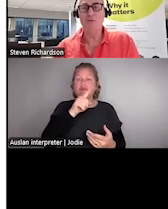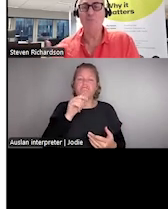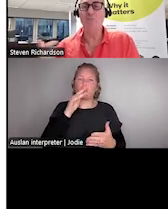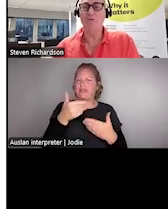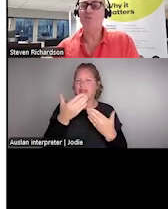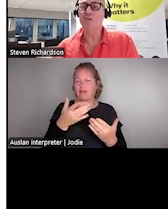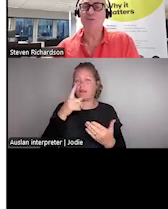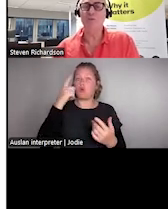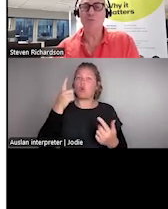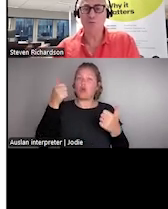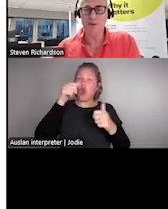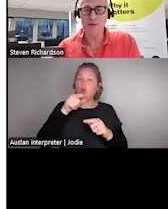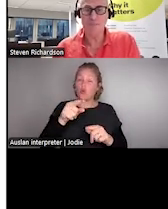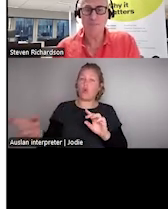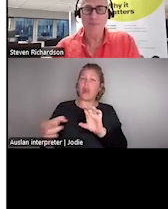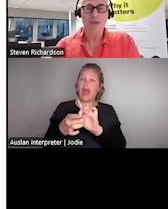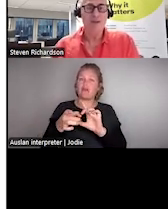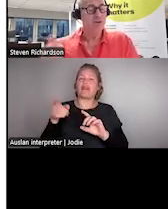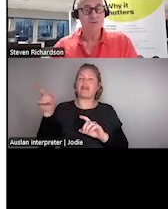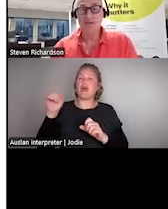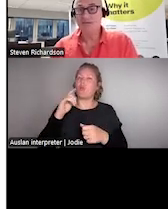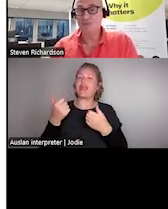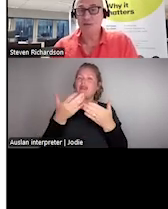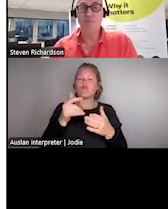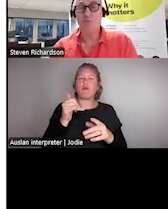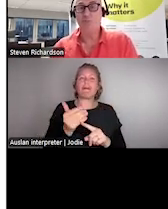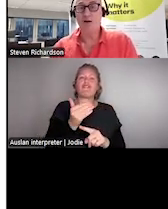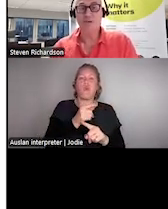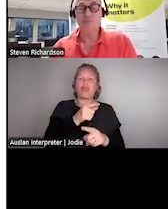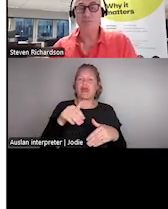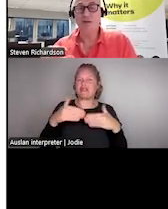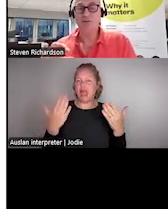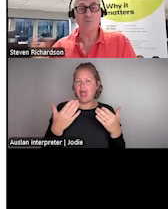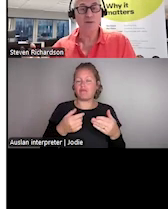to be the ones who give to you early. Text is the really important part of that sweet.